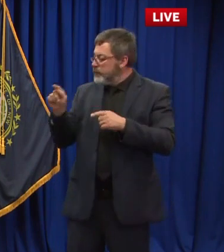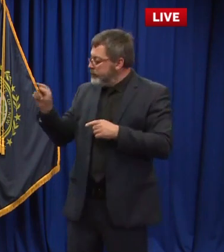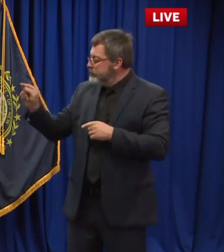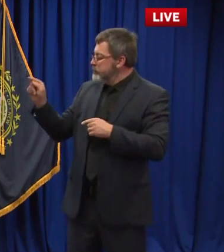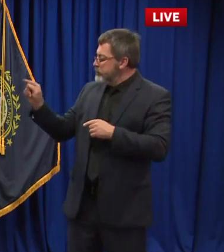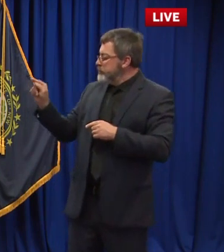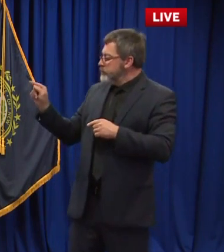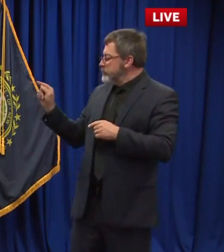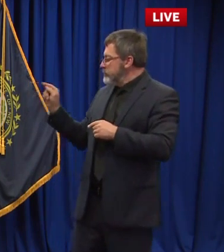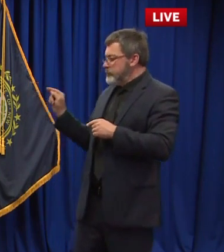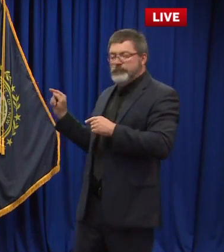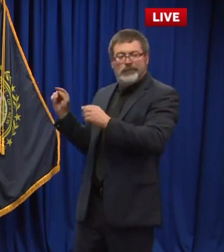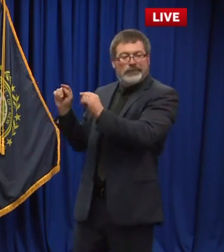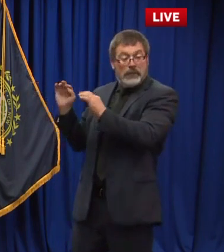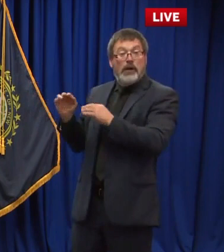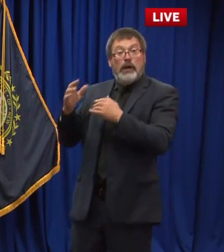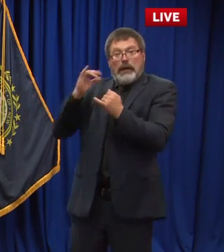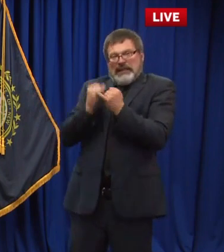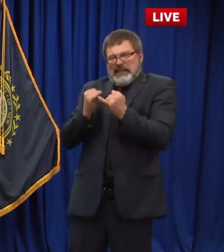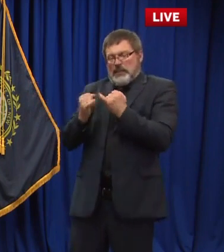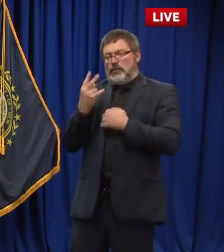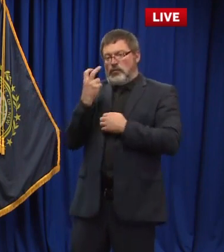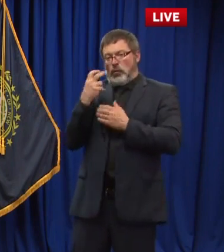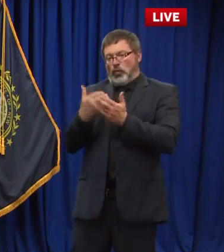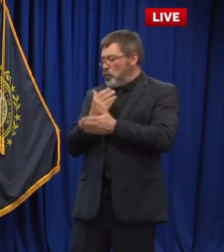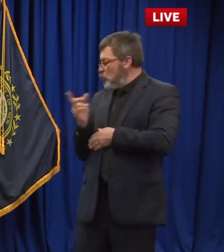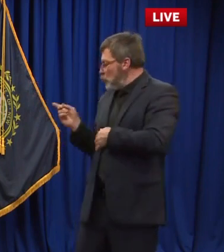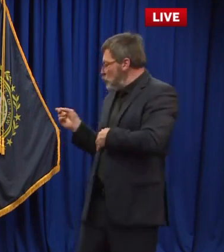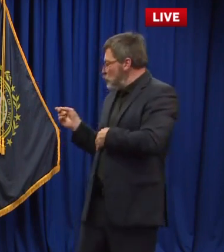ONLY TWO WERE RECENT.